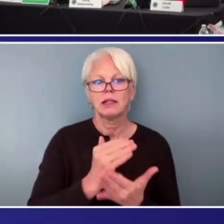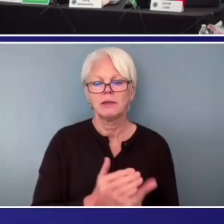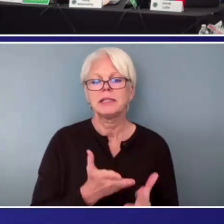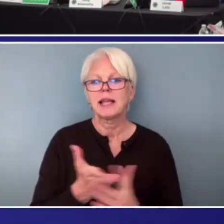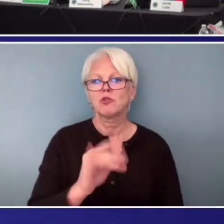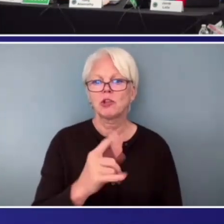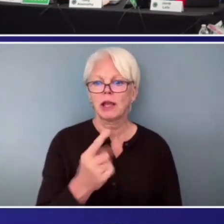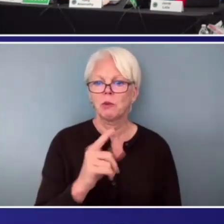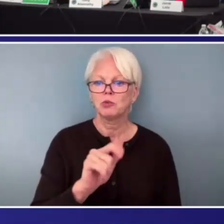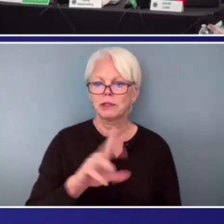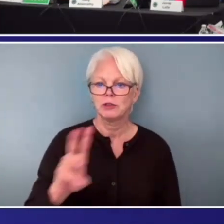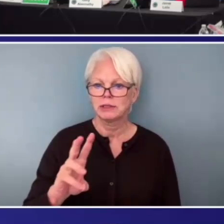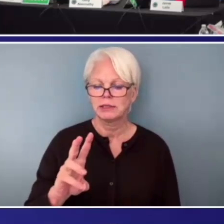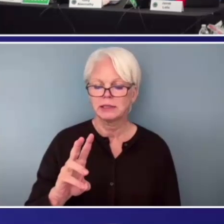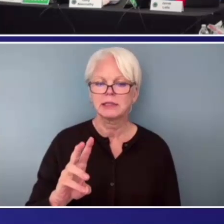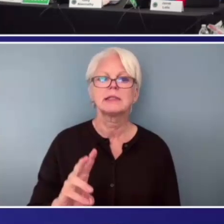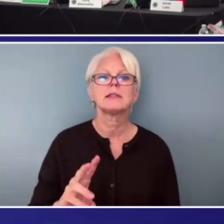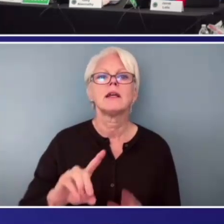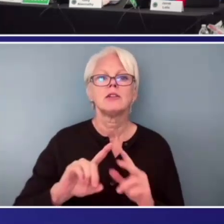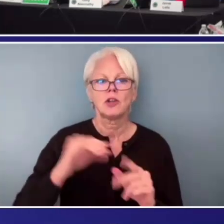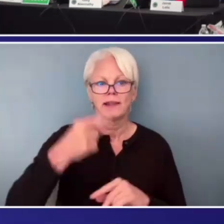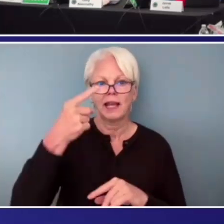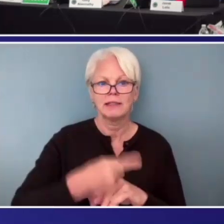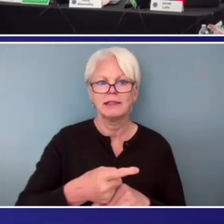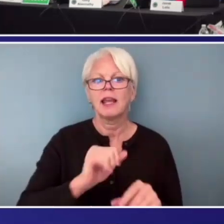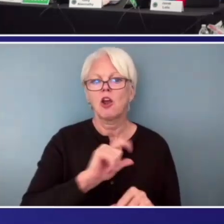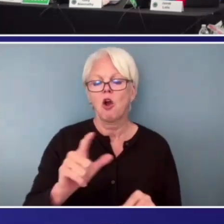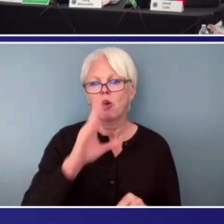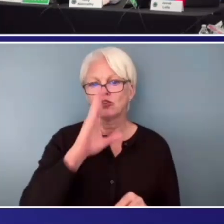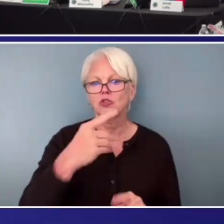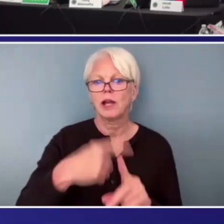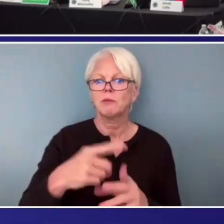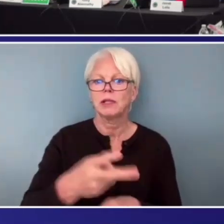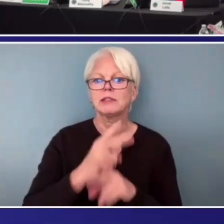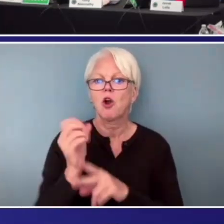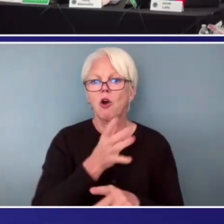Beginning on July 1, 2026, the total amount of all Direct Plus Loans that all parents may borrow on behalf of